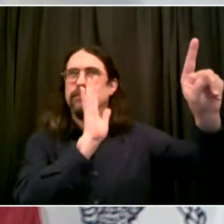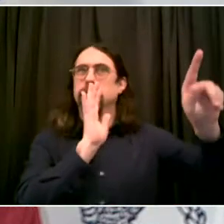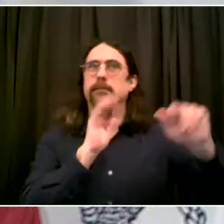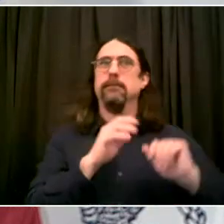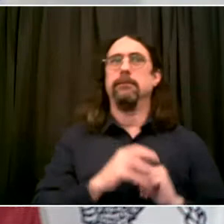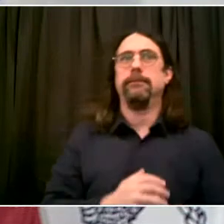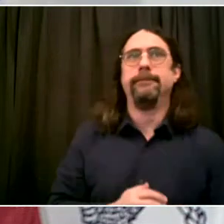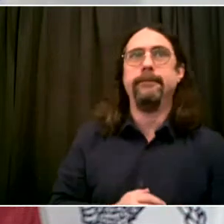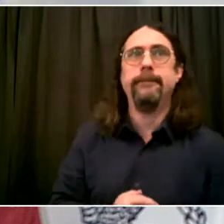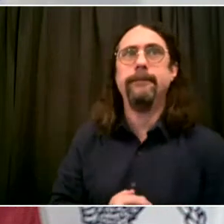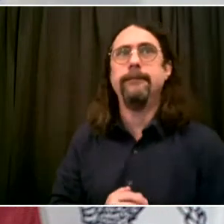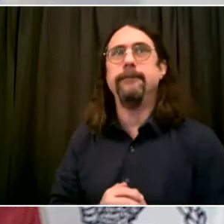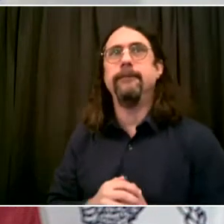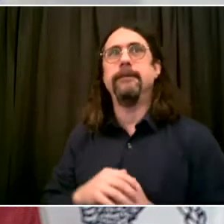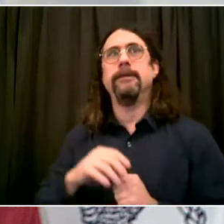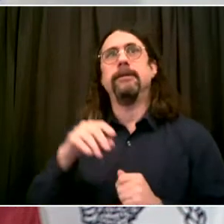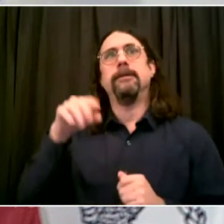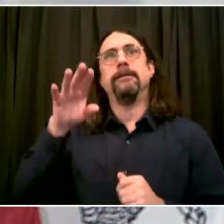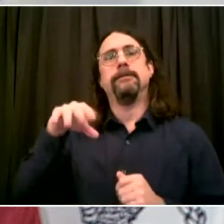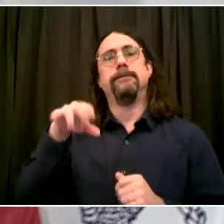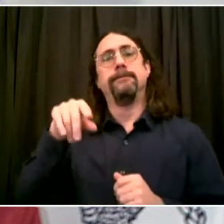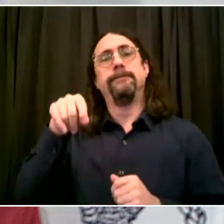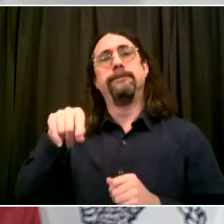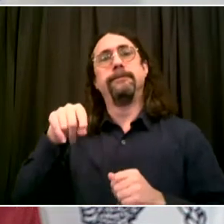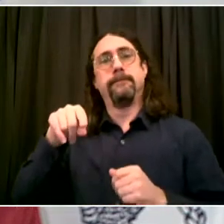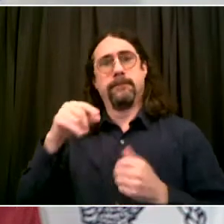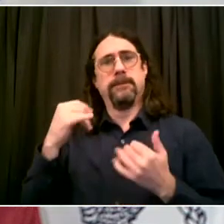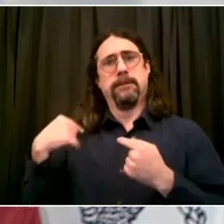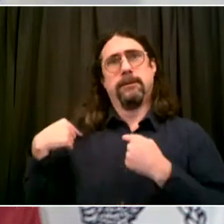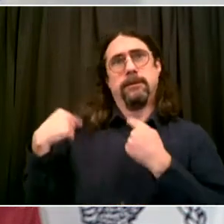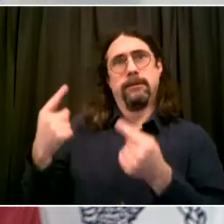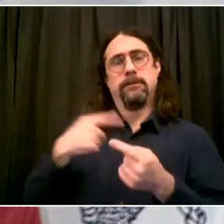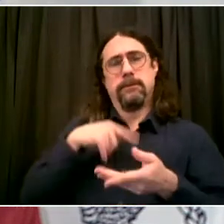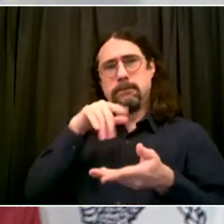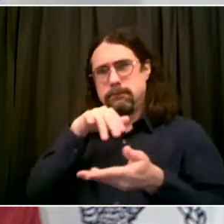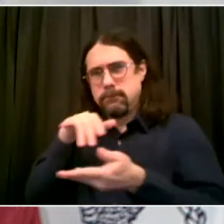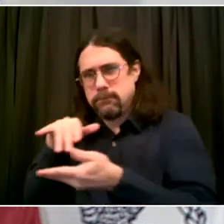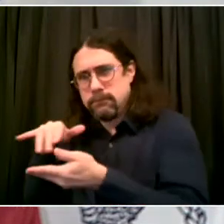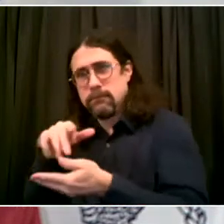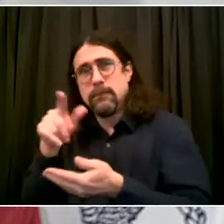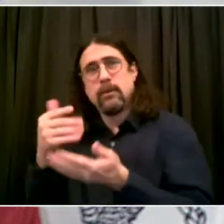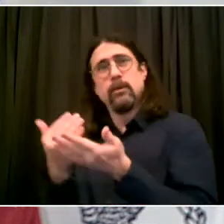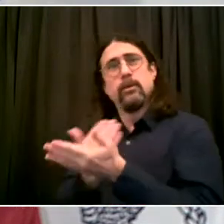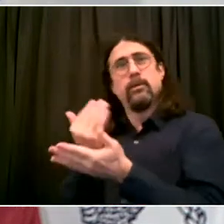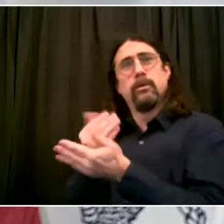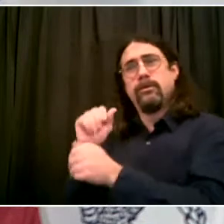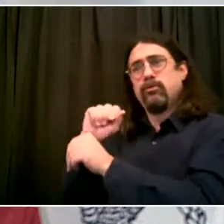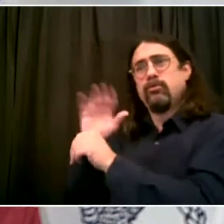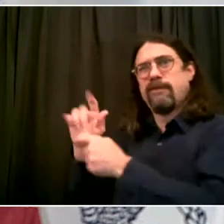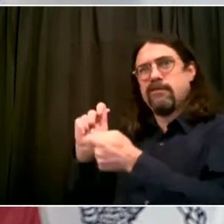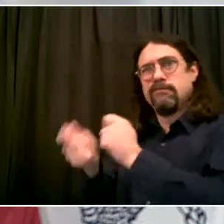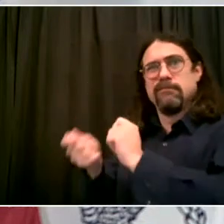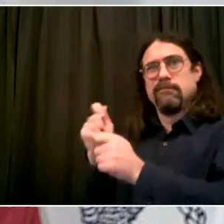WITH YOU IS ON YOUR CHARACTERIZATION OF THE IMPACT OF THE VACCINE AND THE VARIANT. I THINK N I GENERAL, RESEARCH KEEPS COMING BACK THAT THE E VACCICINES O D